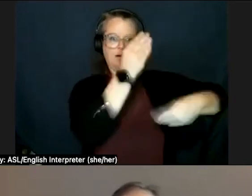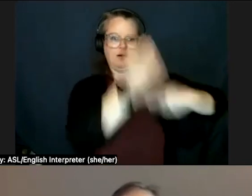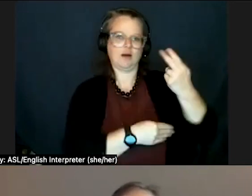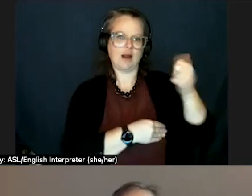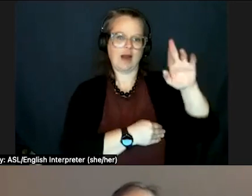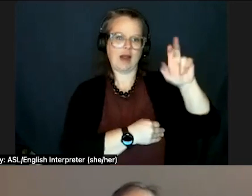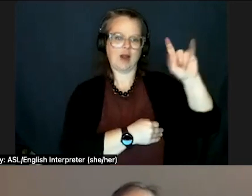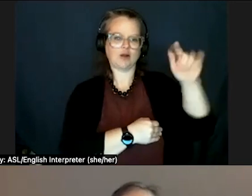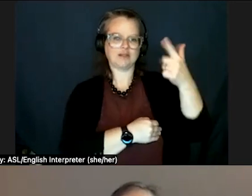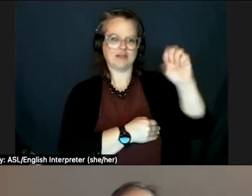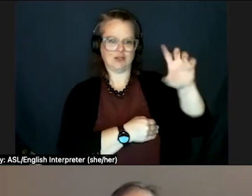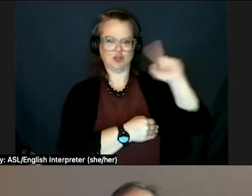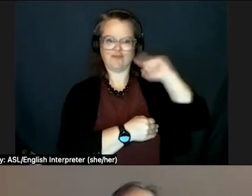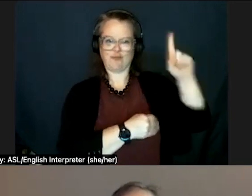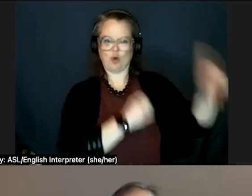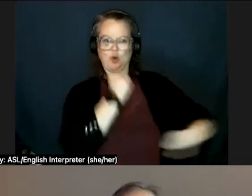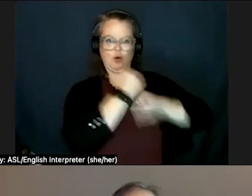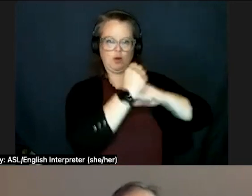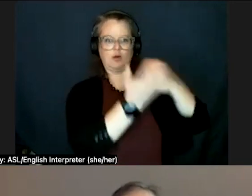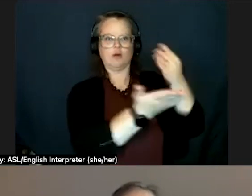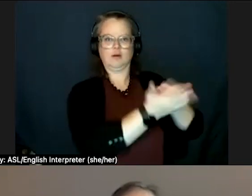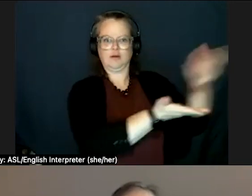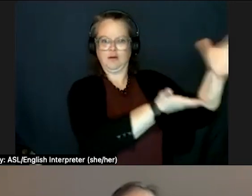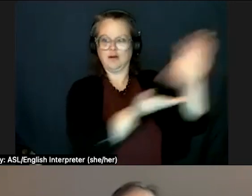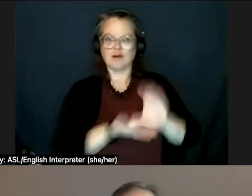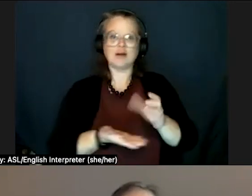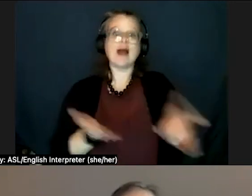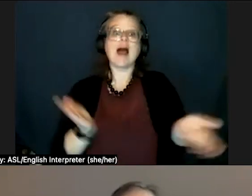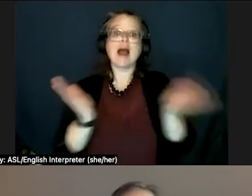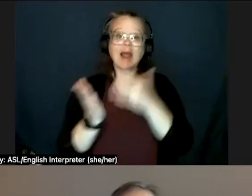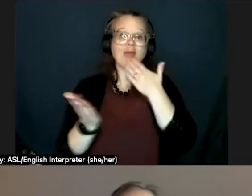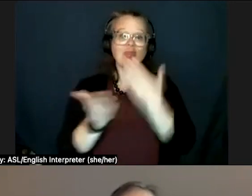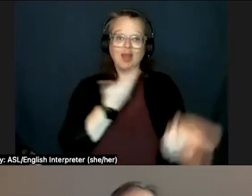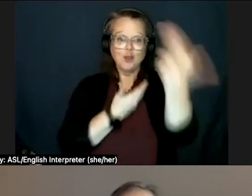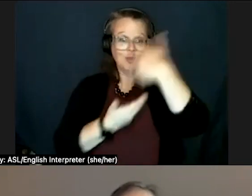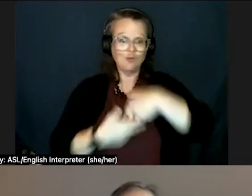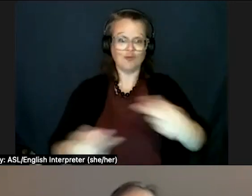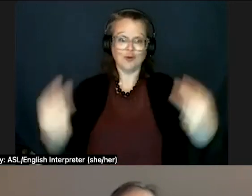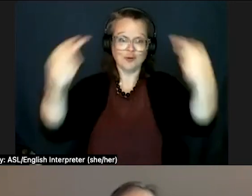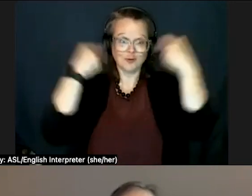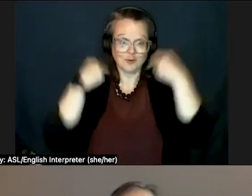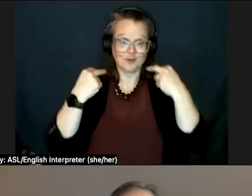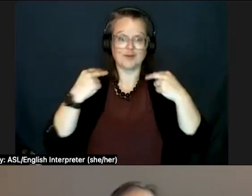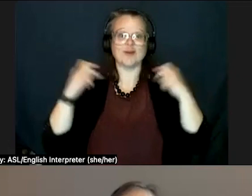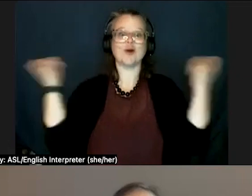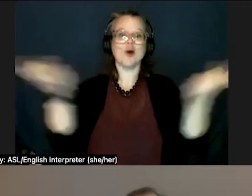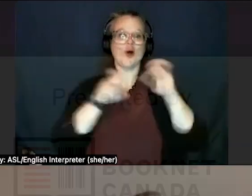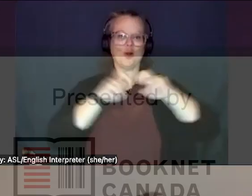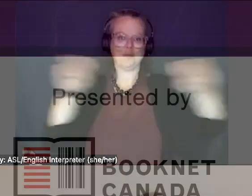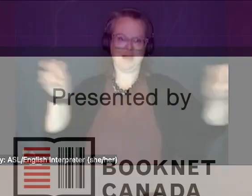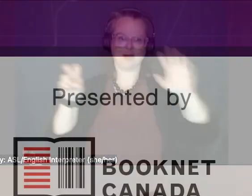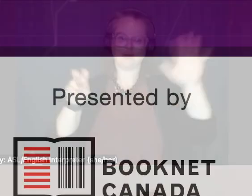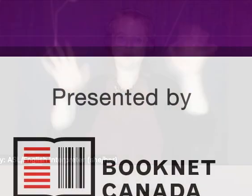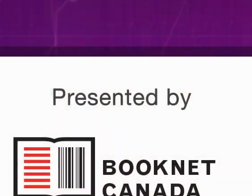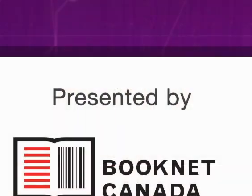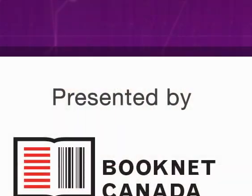you. I hope you have a wonderful day and thank you for all of your tips and tricks. Bye, everyone.